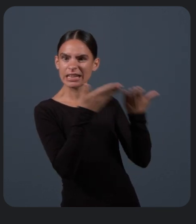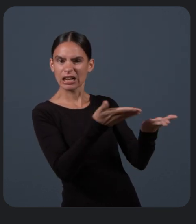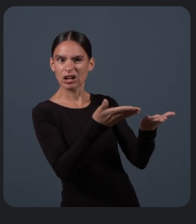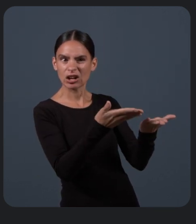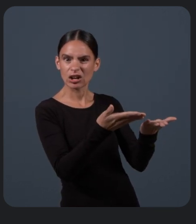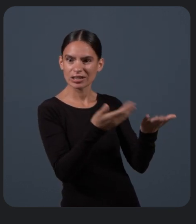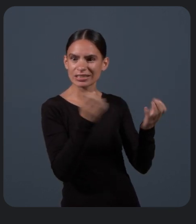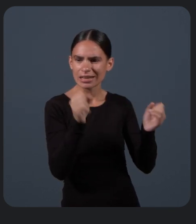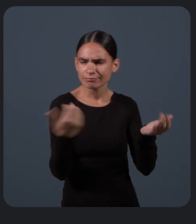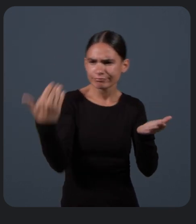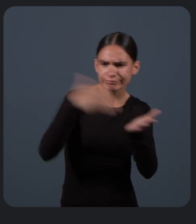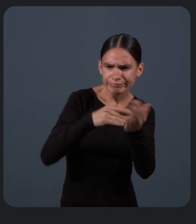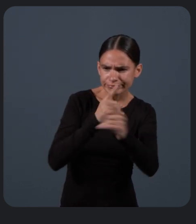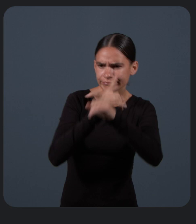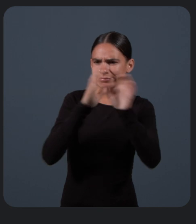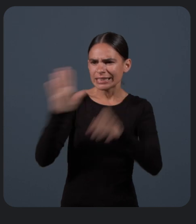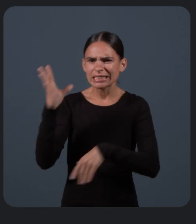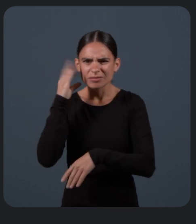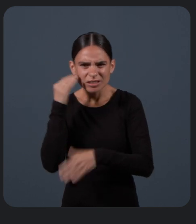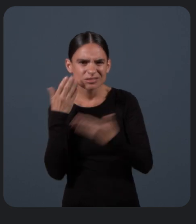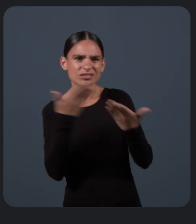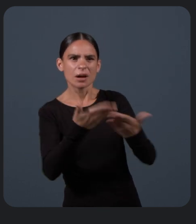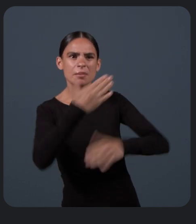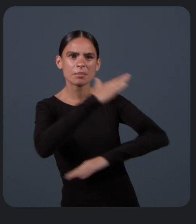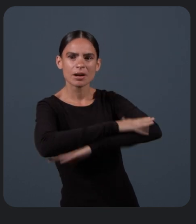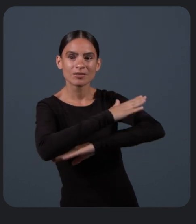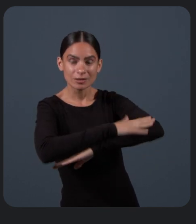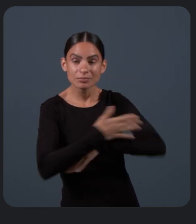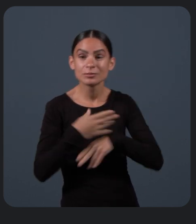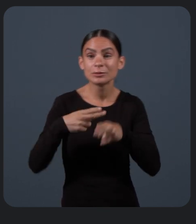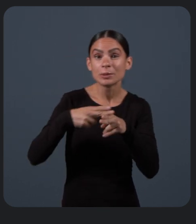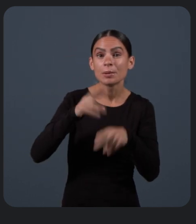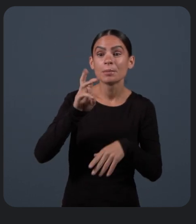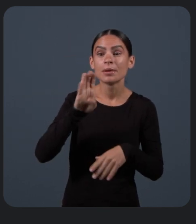Soon, WebAssembly is gaining support for managed programming